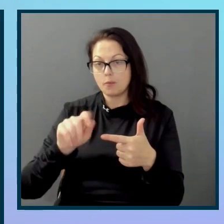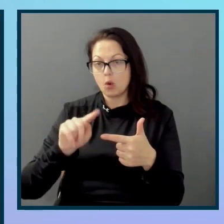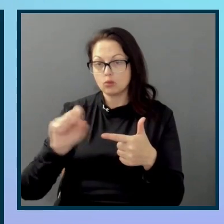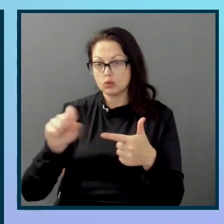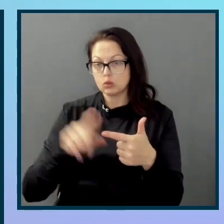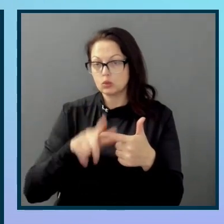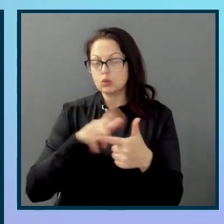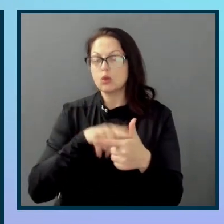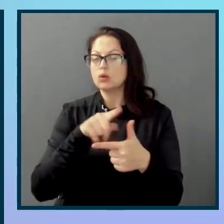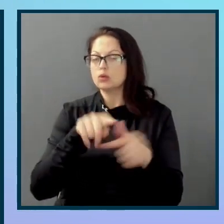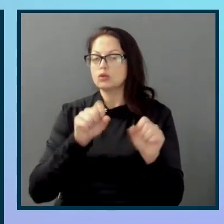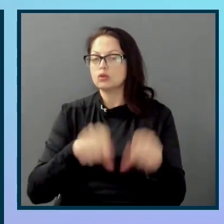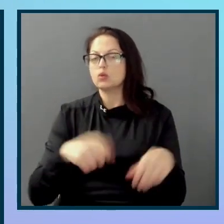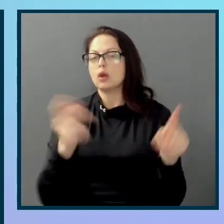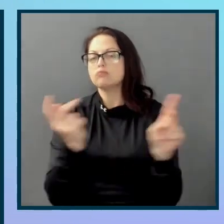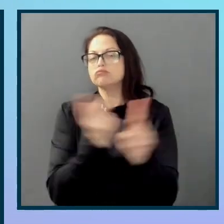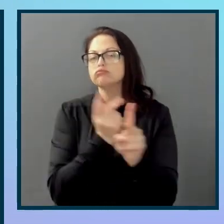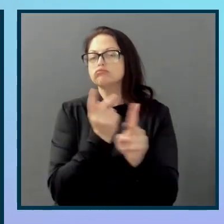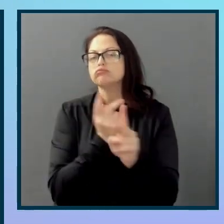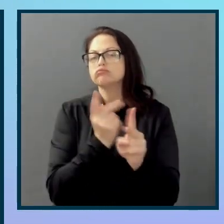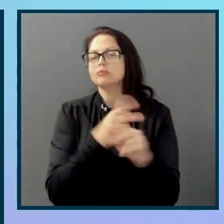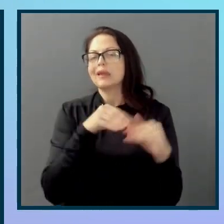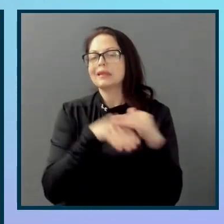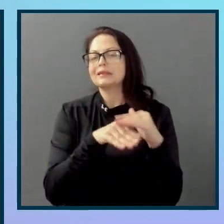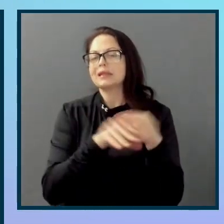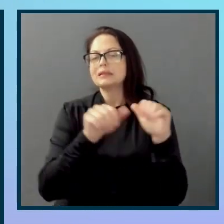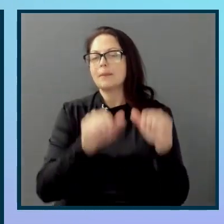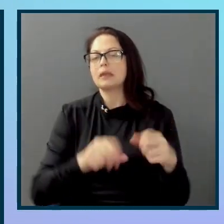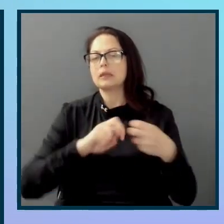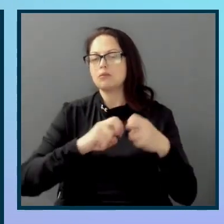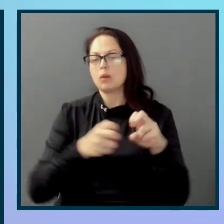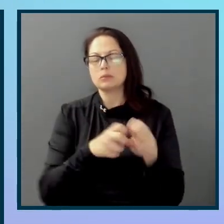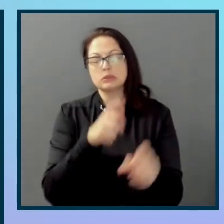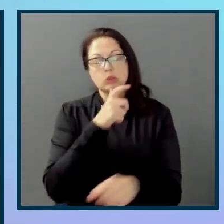without needing to be an expert. And you can also find out how to fix those things really easily.